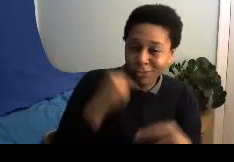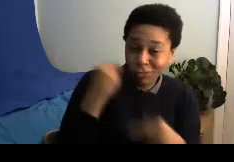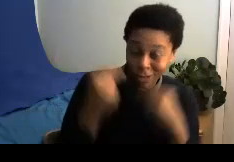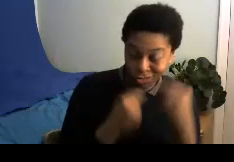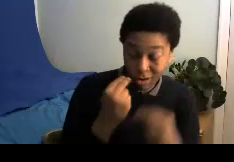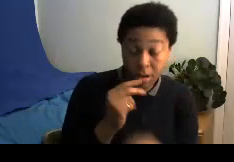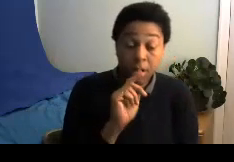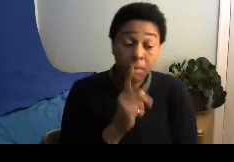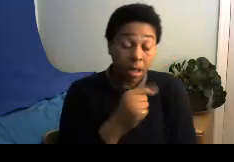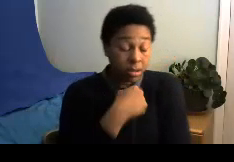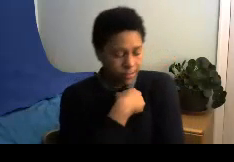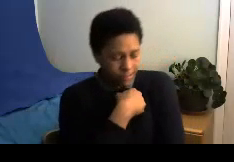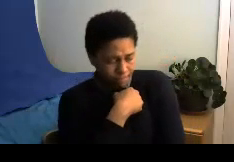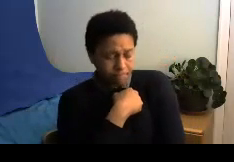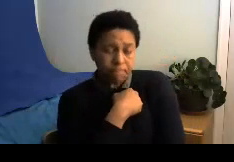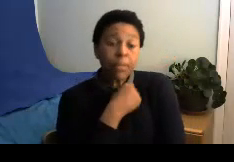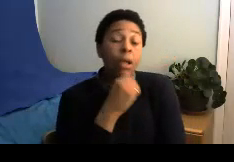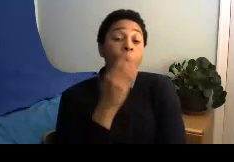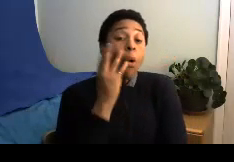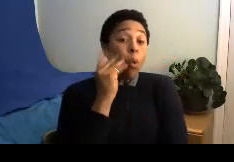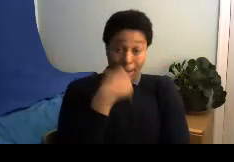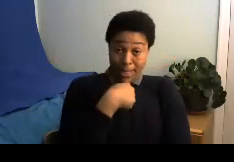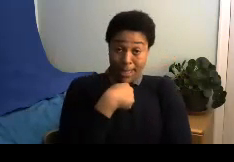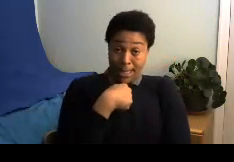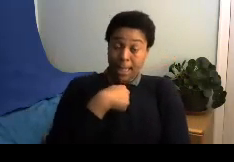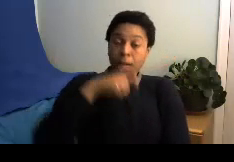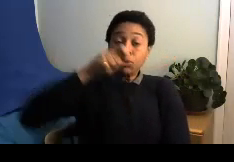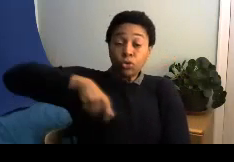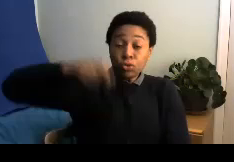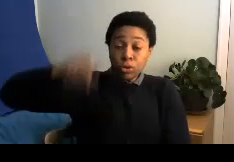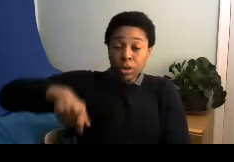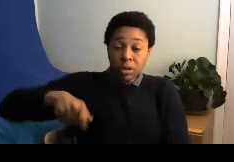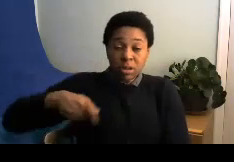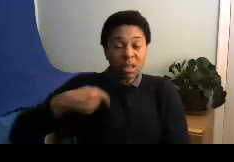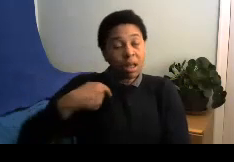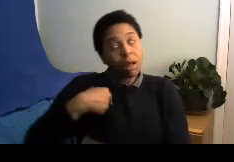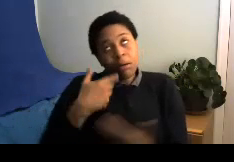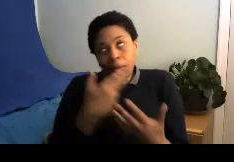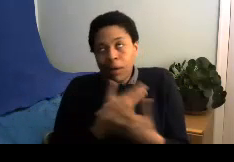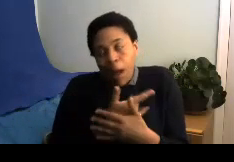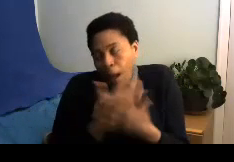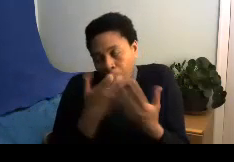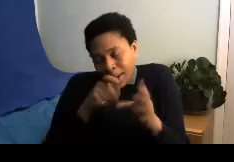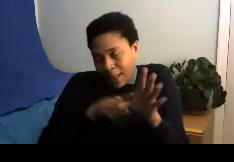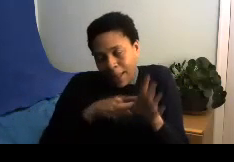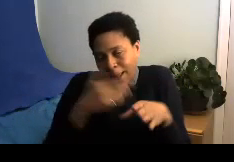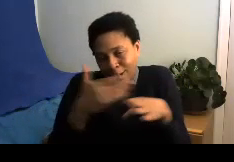you know, I, you know, when I was a student, I, you know, spent many years working in restaurants, and I was like,